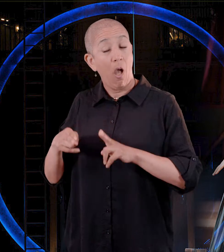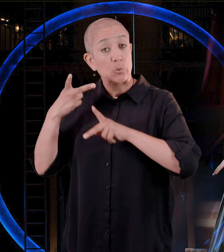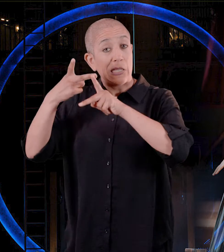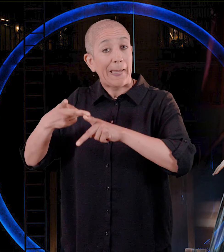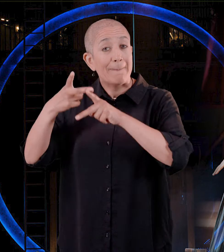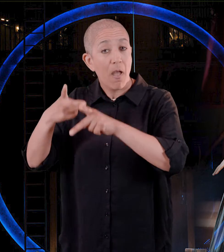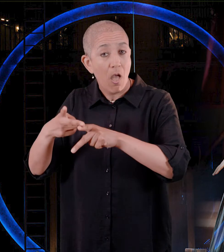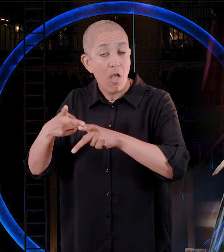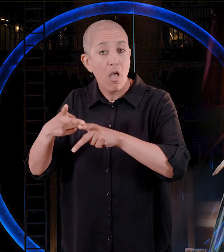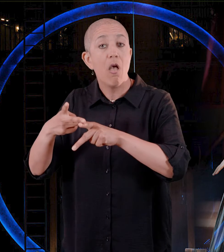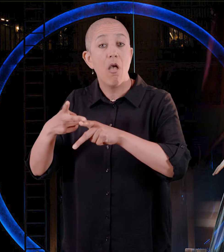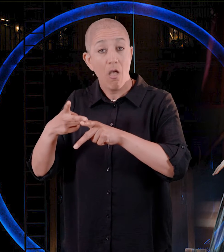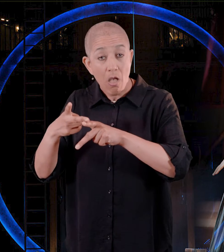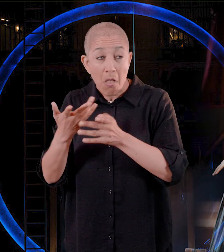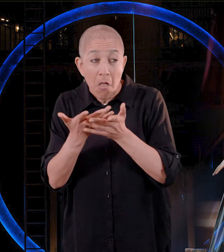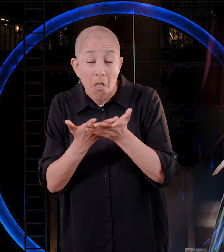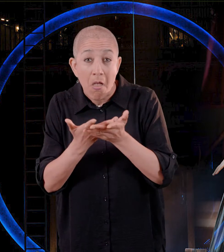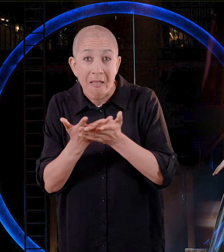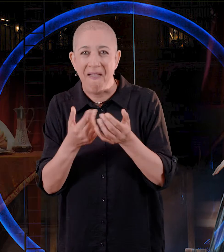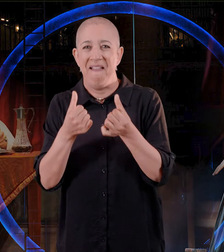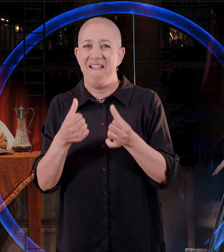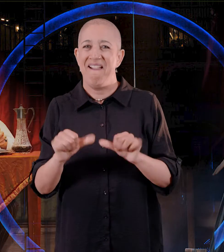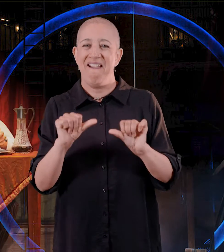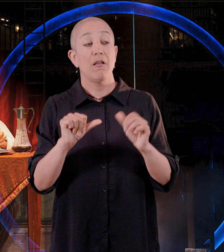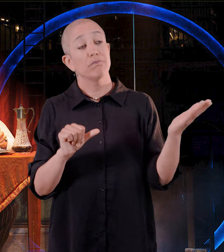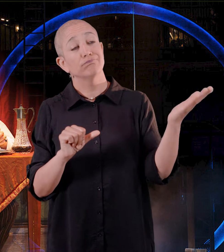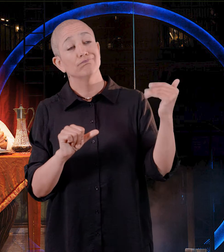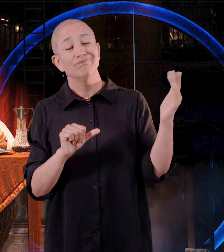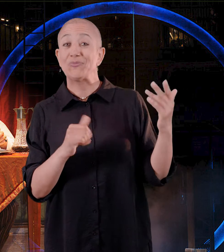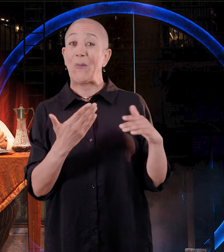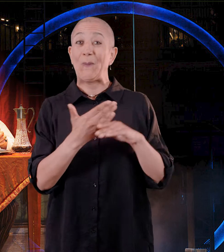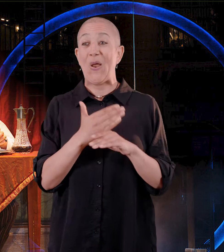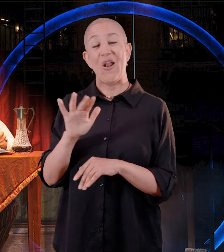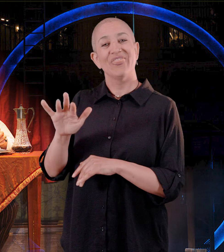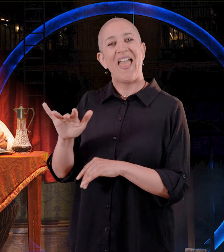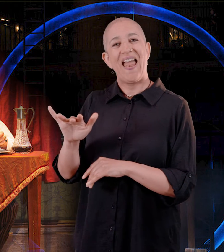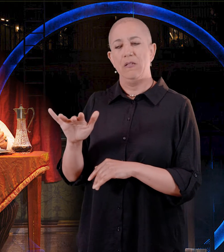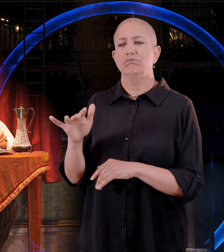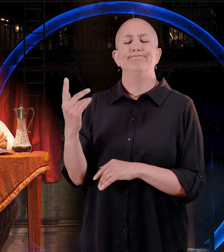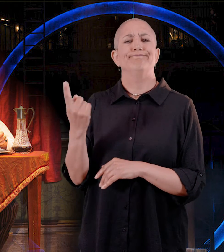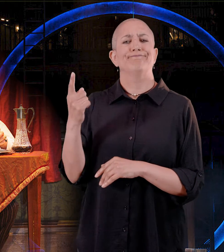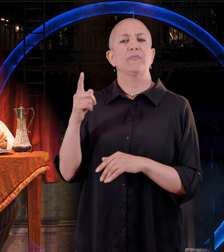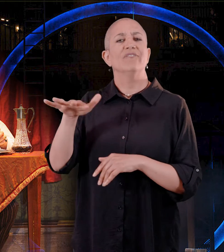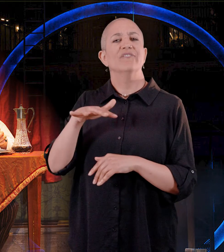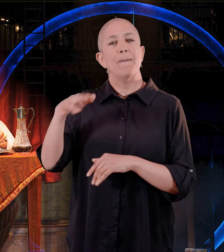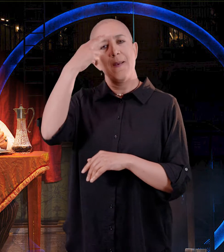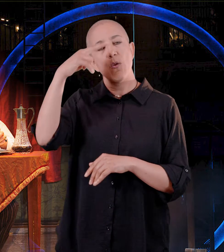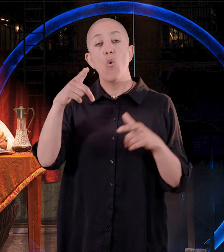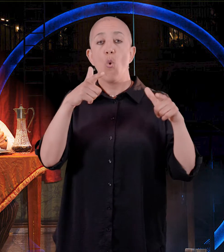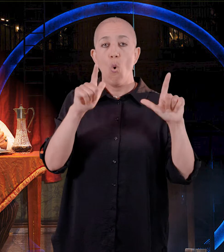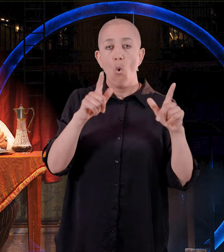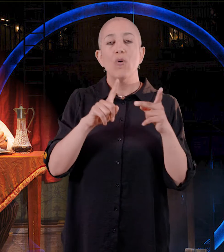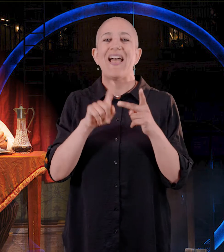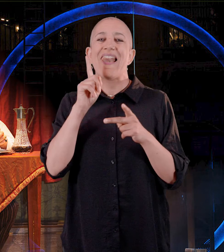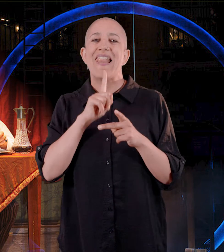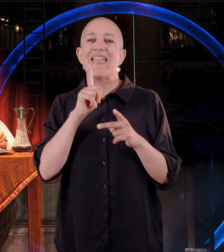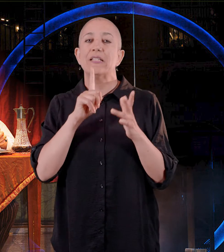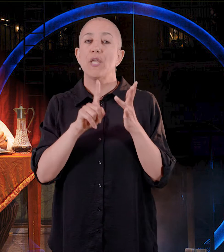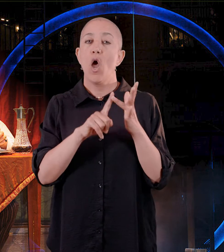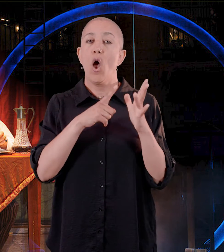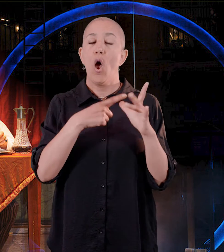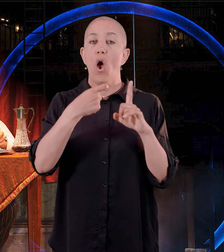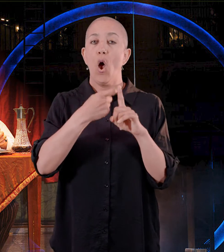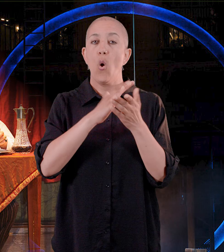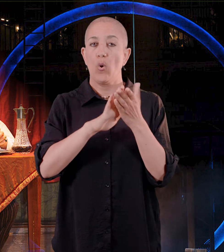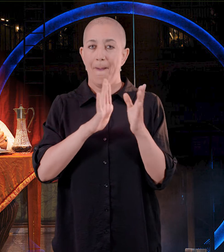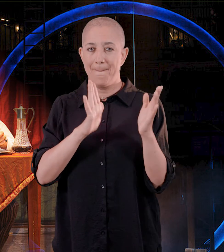who hires Rani as an ayah for her employers, Lord and Lady Oakham.